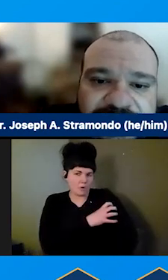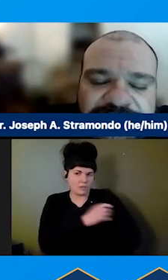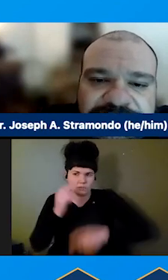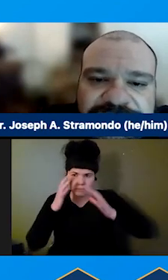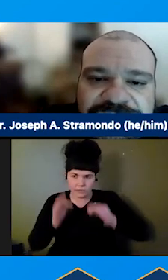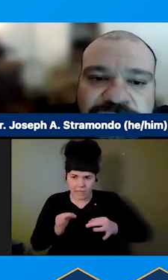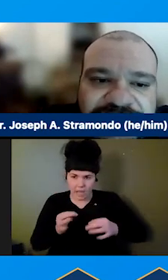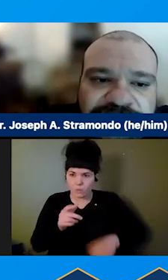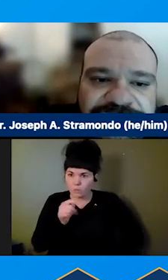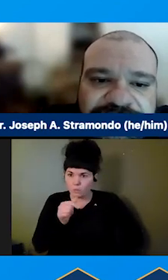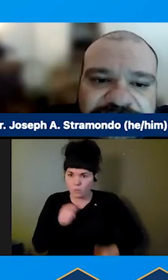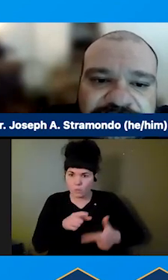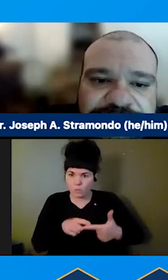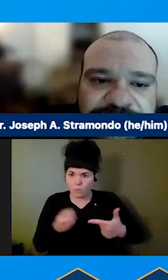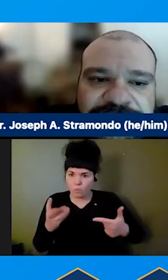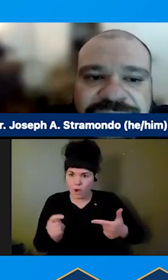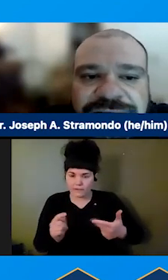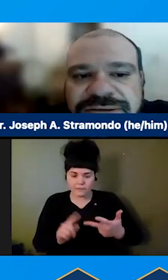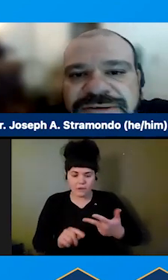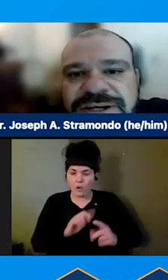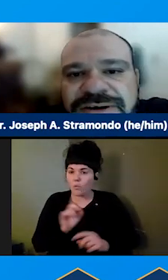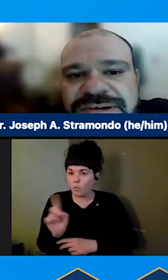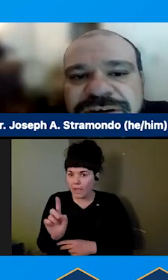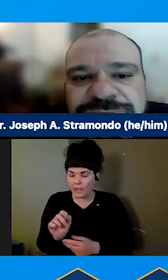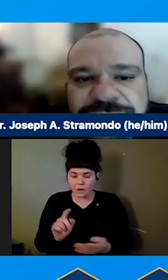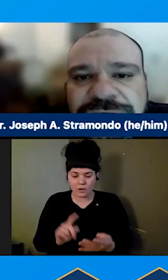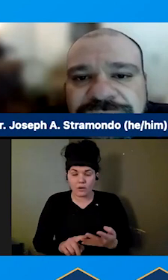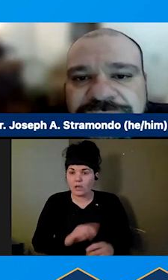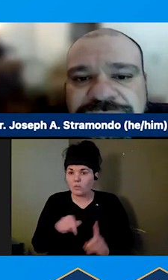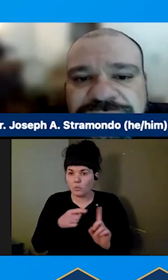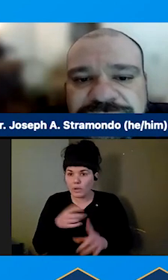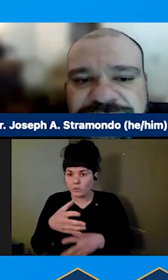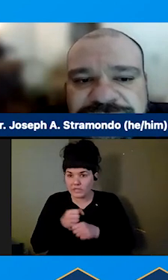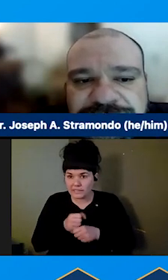what, where, and when you receive care. Okay. So here's